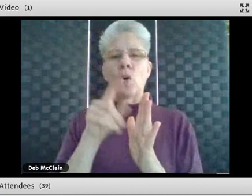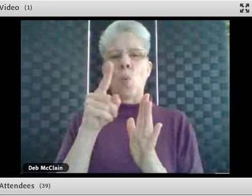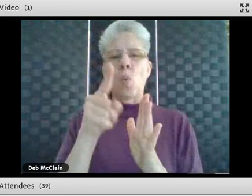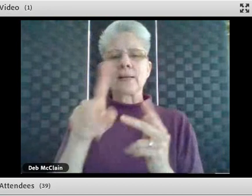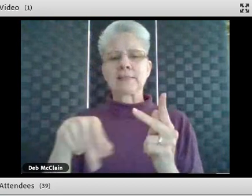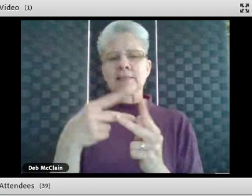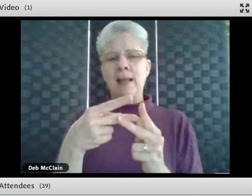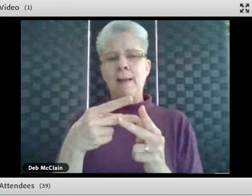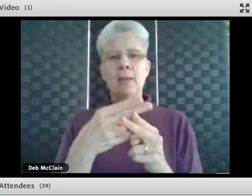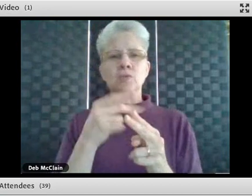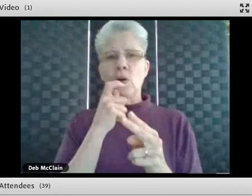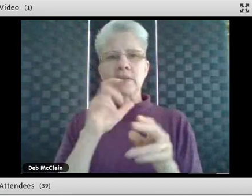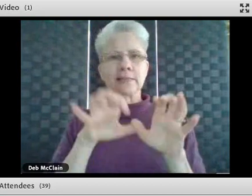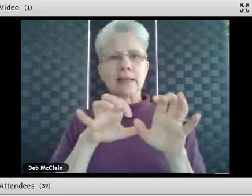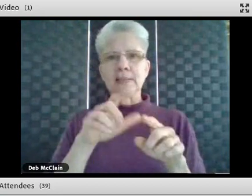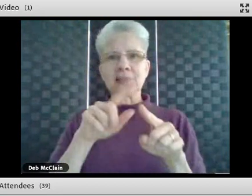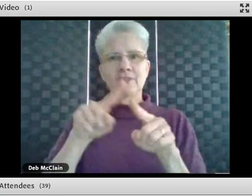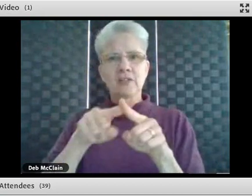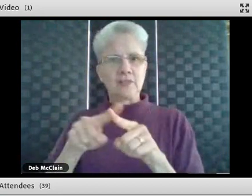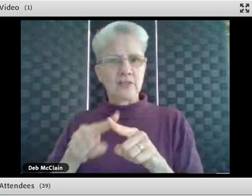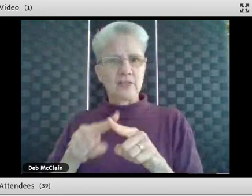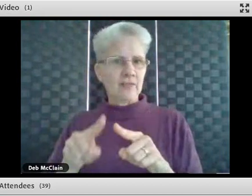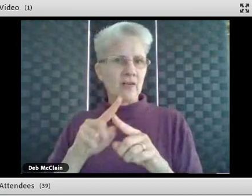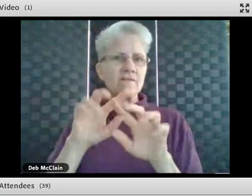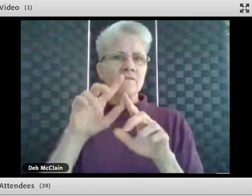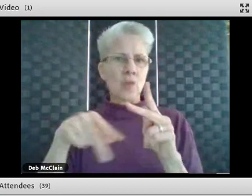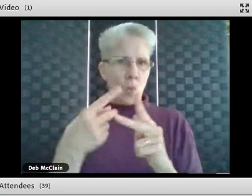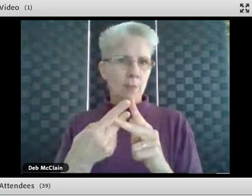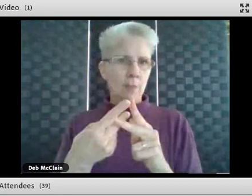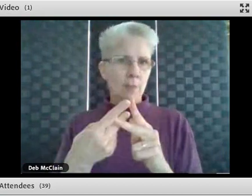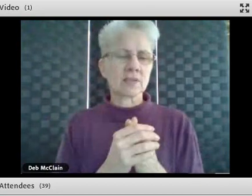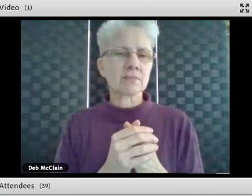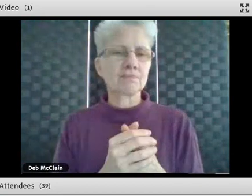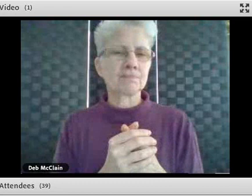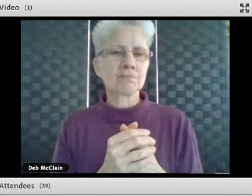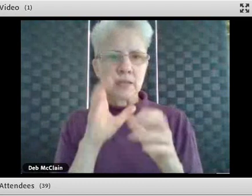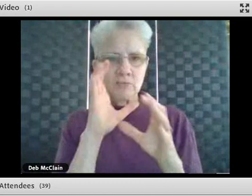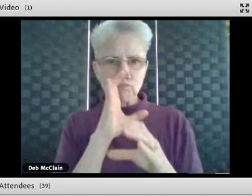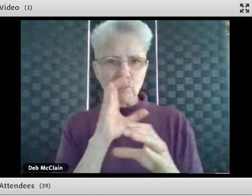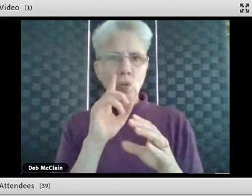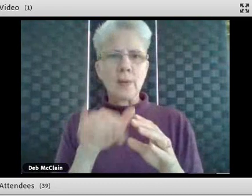so that you're not having to type in all the various forms -- right? -- to search and browse.